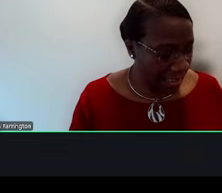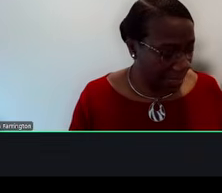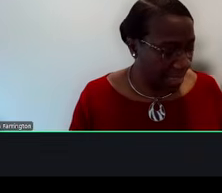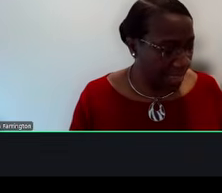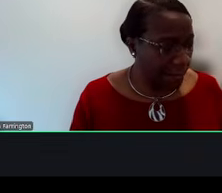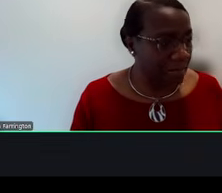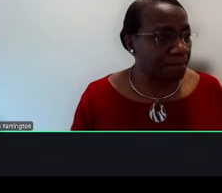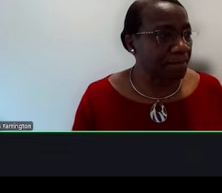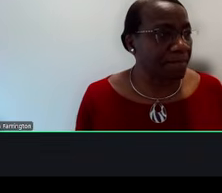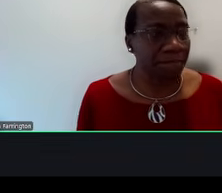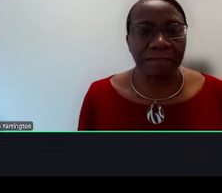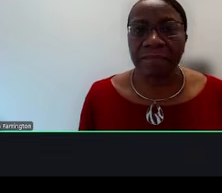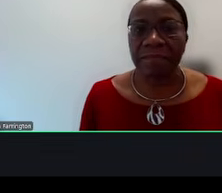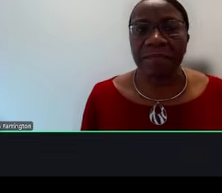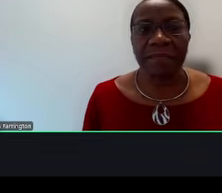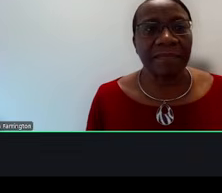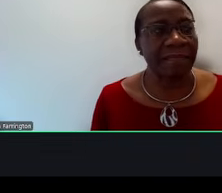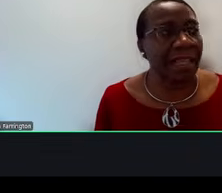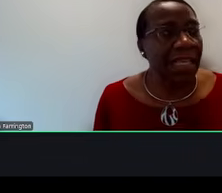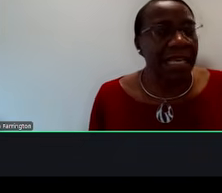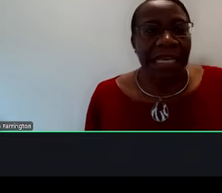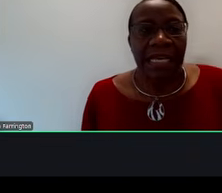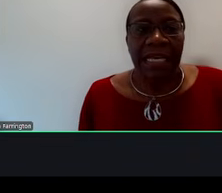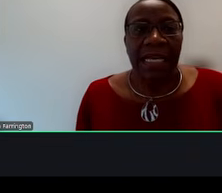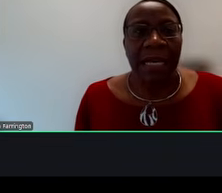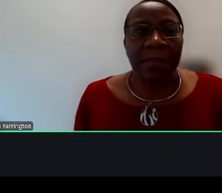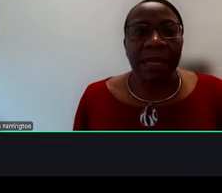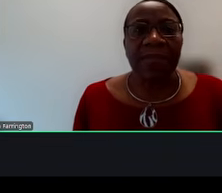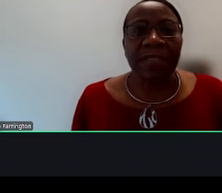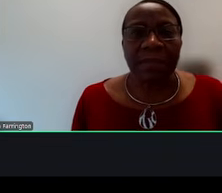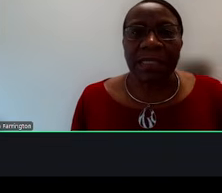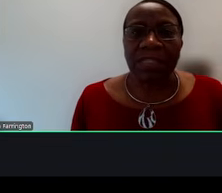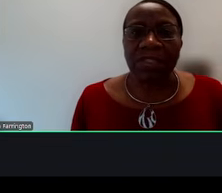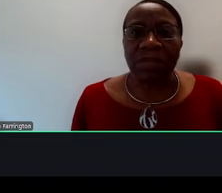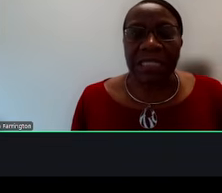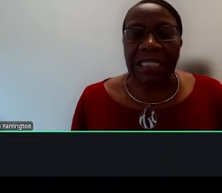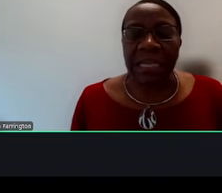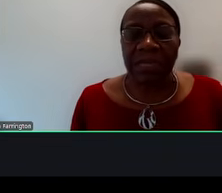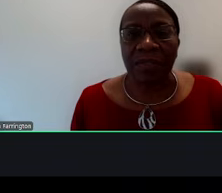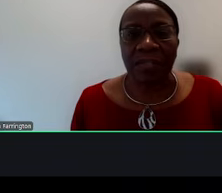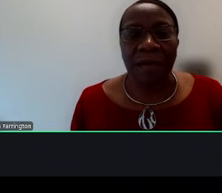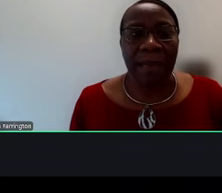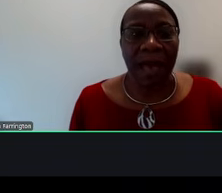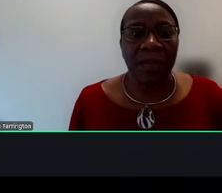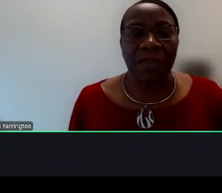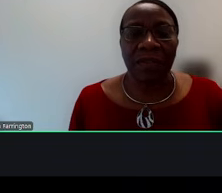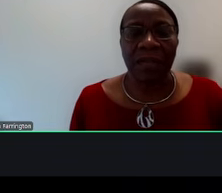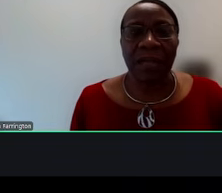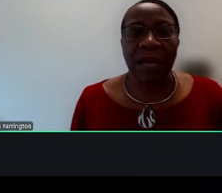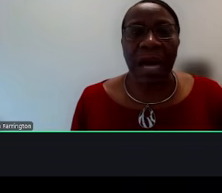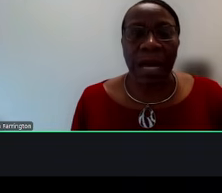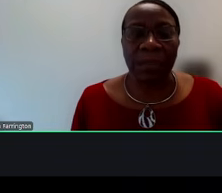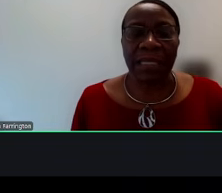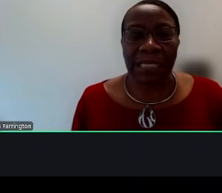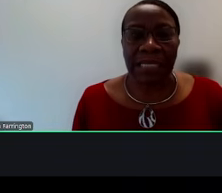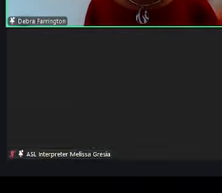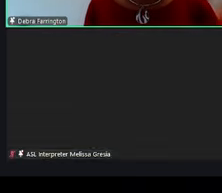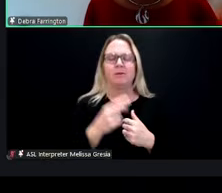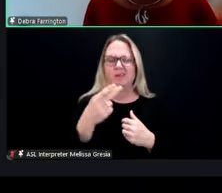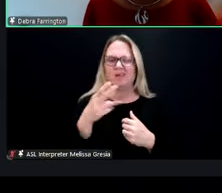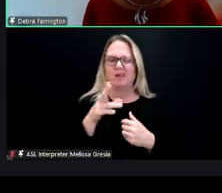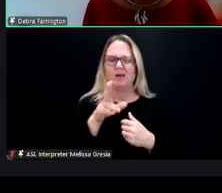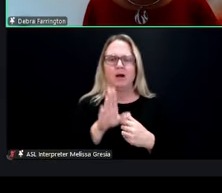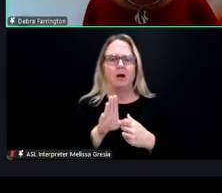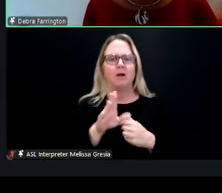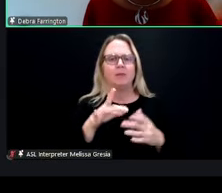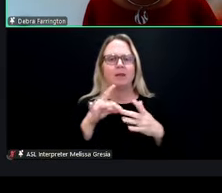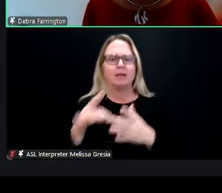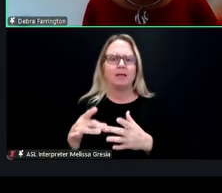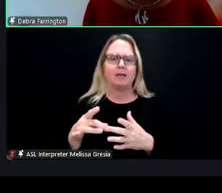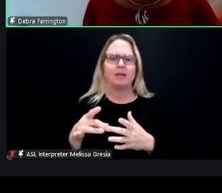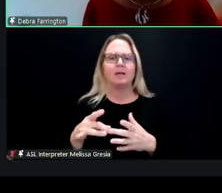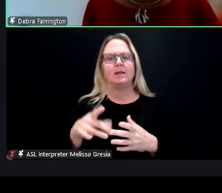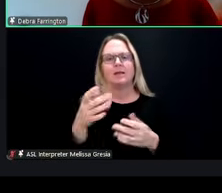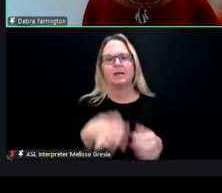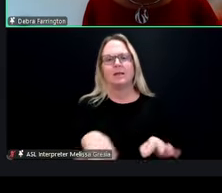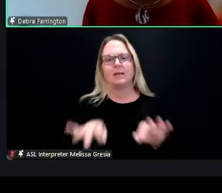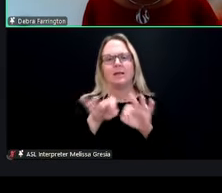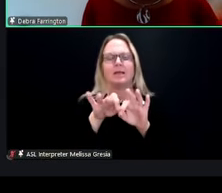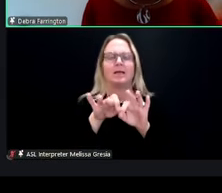Next slide. Um here are some additional details about the hub lead key responsibilities. They will